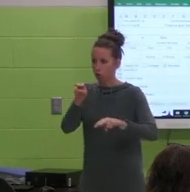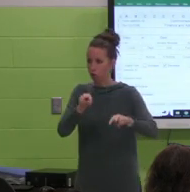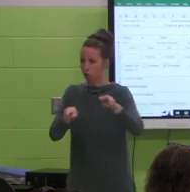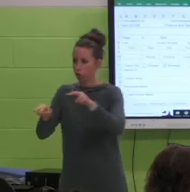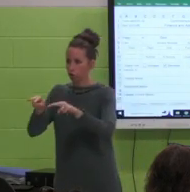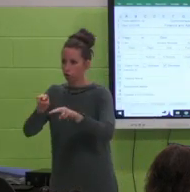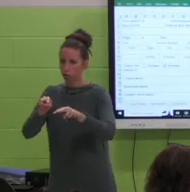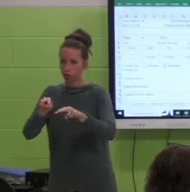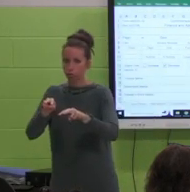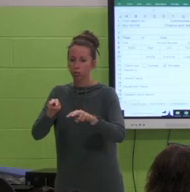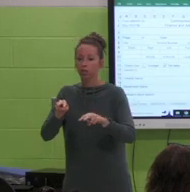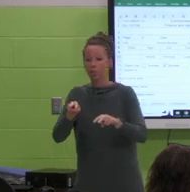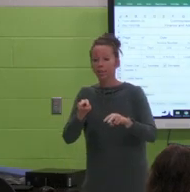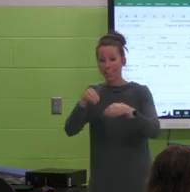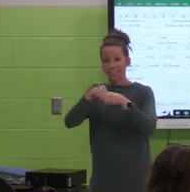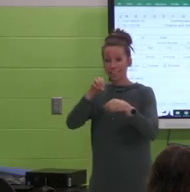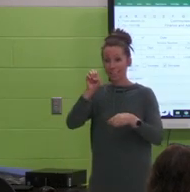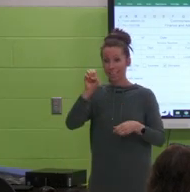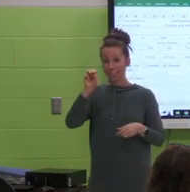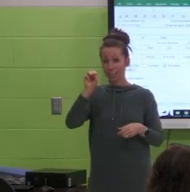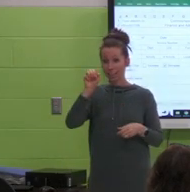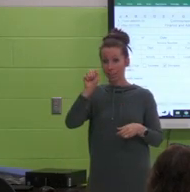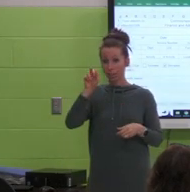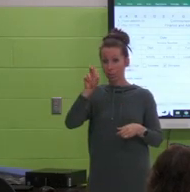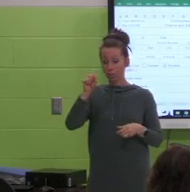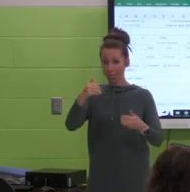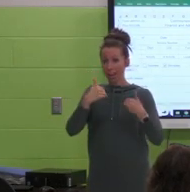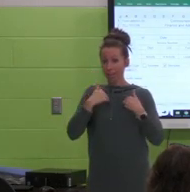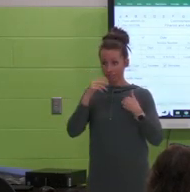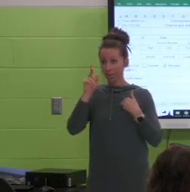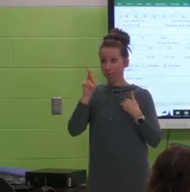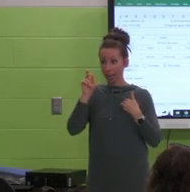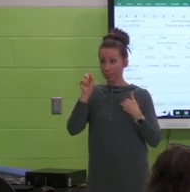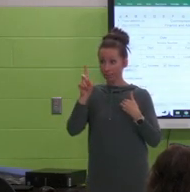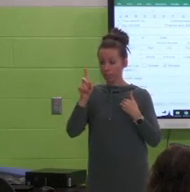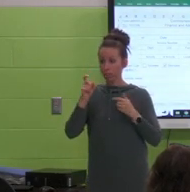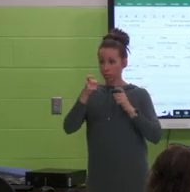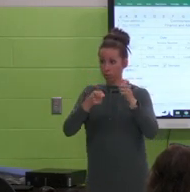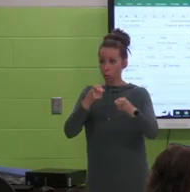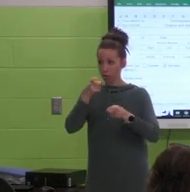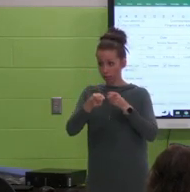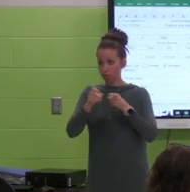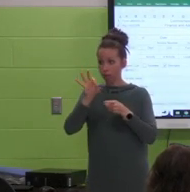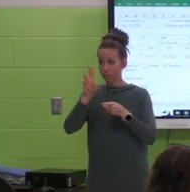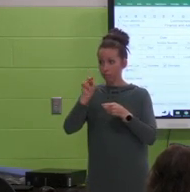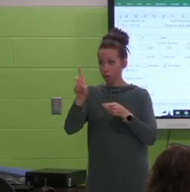you in EMARS there is a KSD donations fund that we can put those monies in I